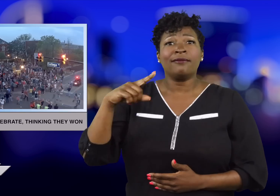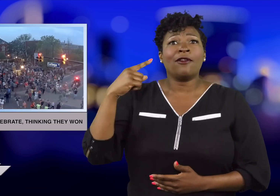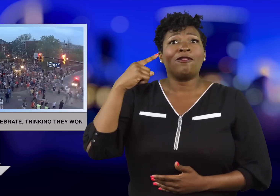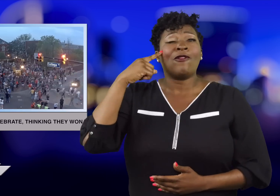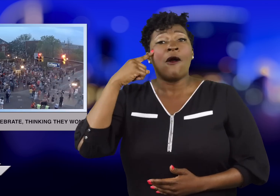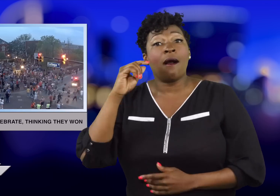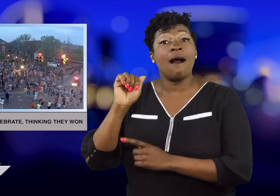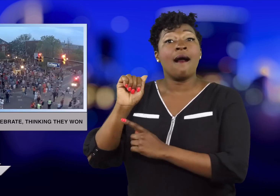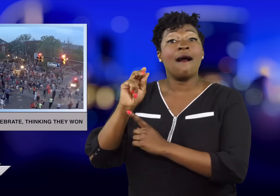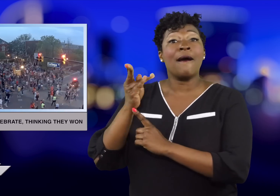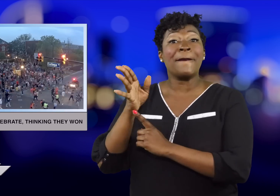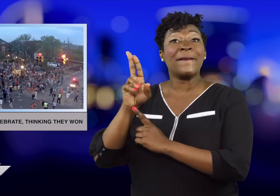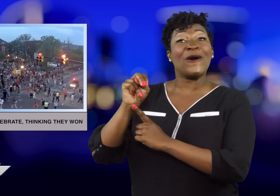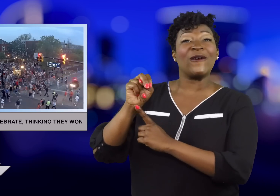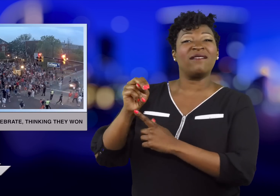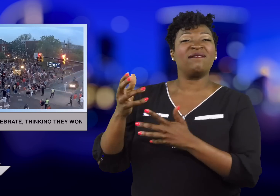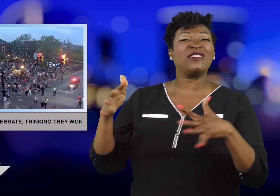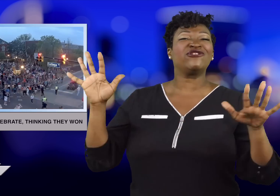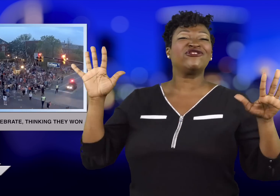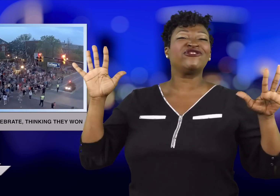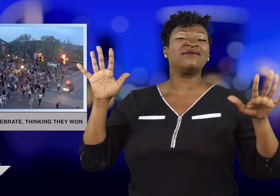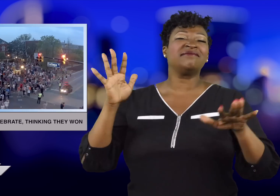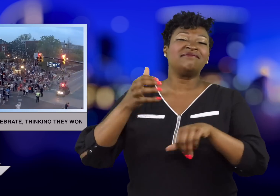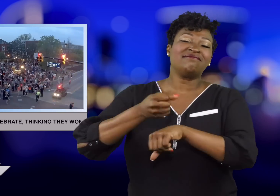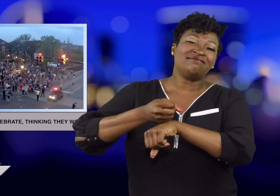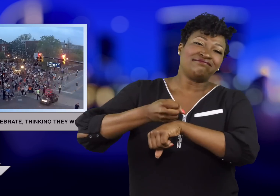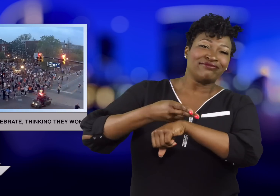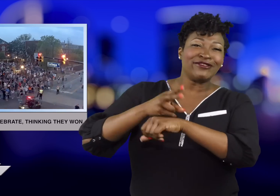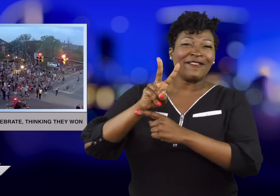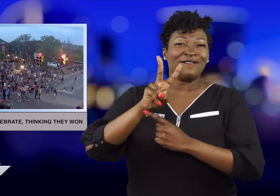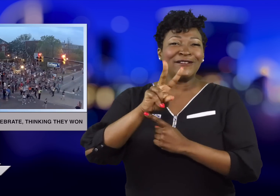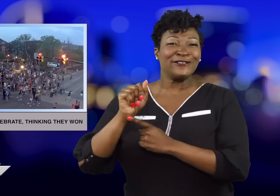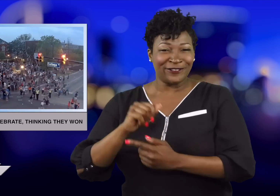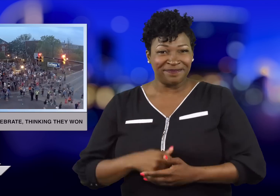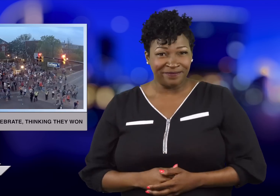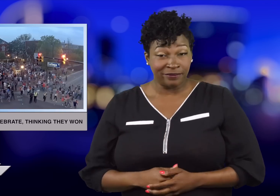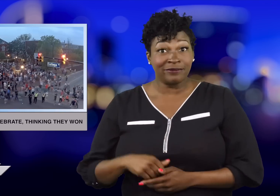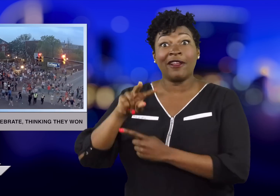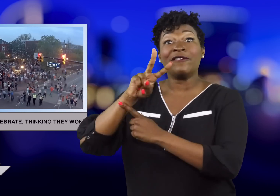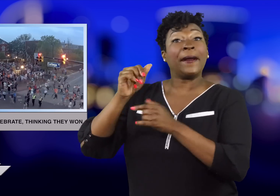They thought the school had beaten Virginia.